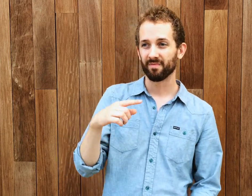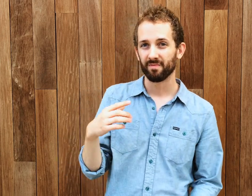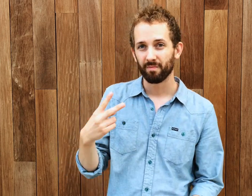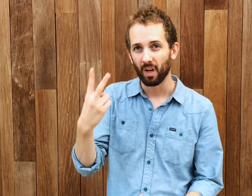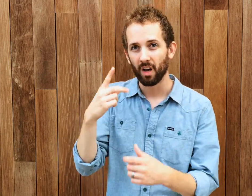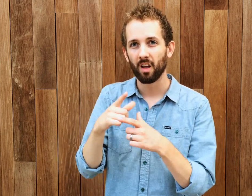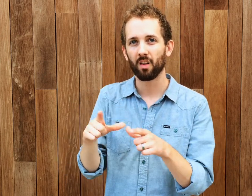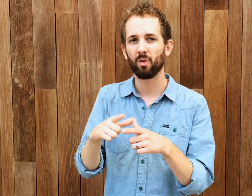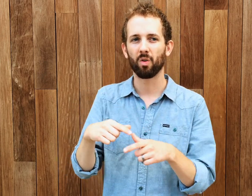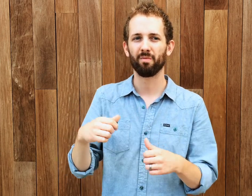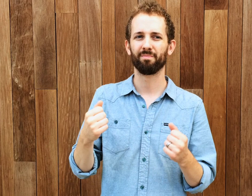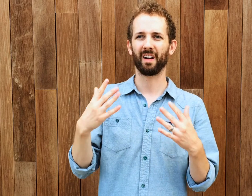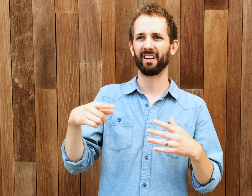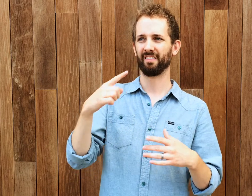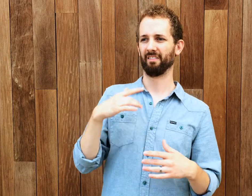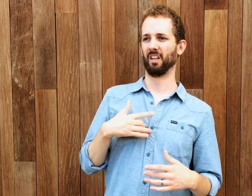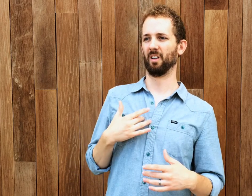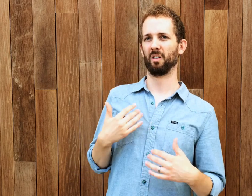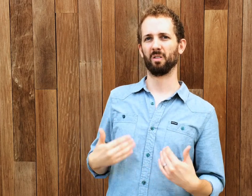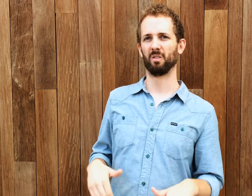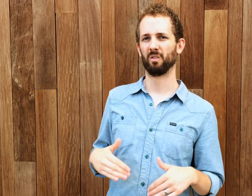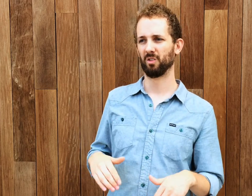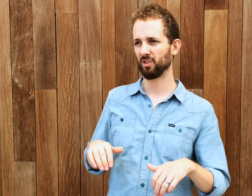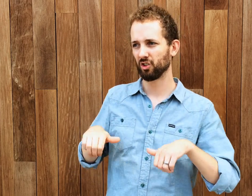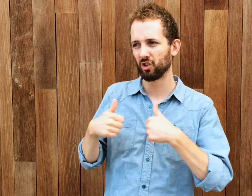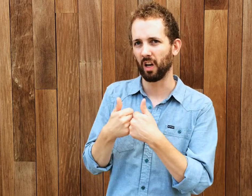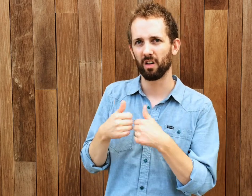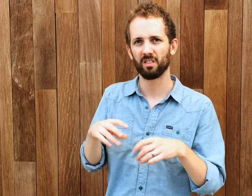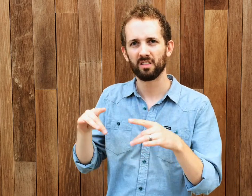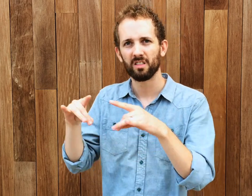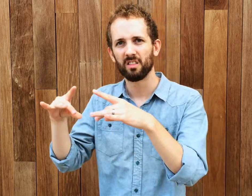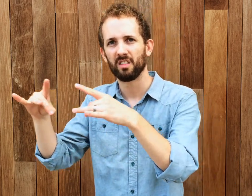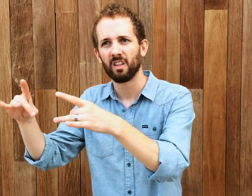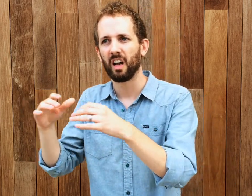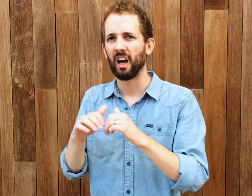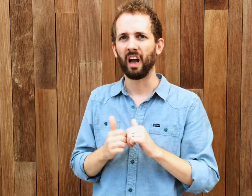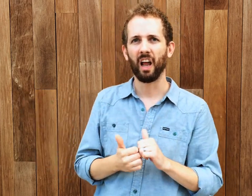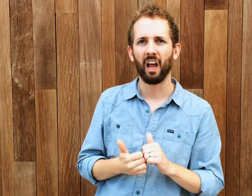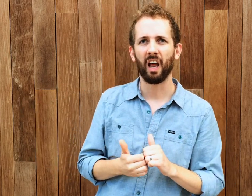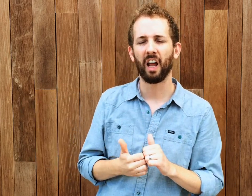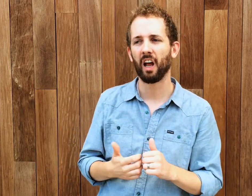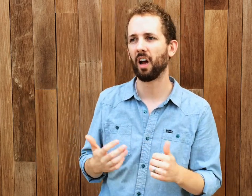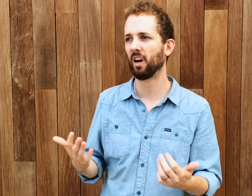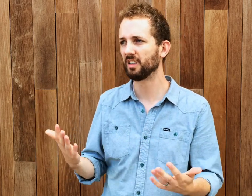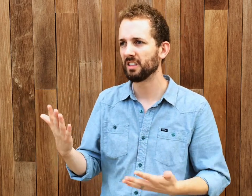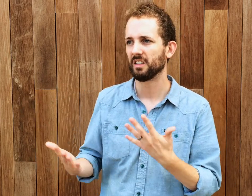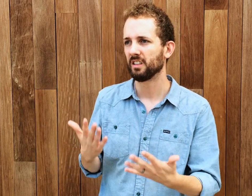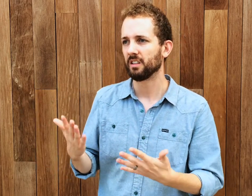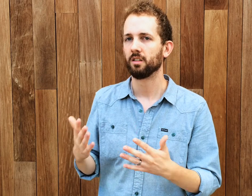Many people assume that being bilingual is challenging. How is it possible to acquire 2 languages?